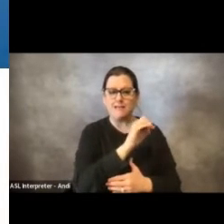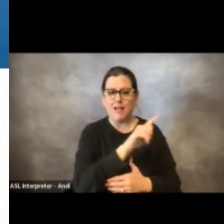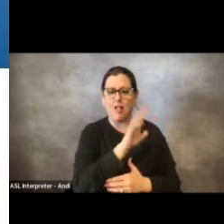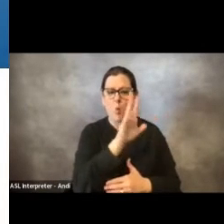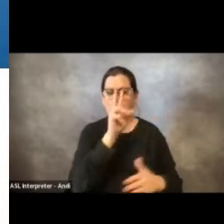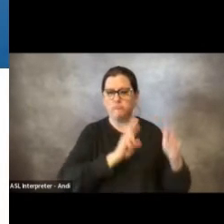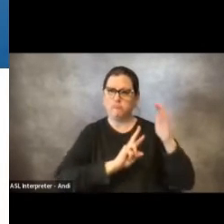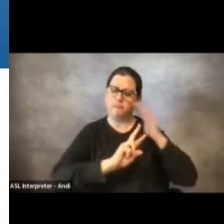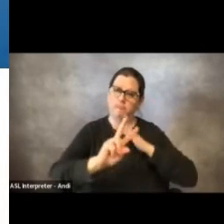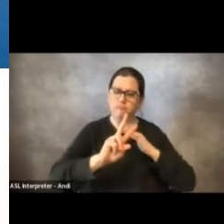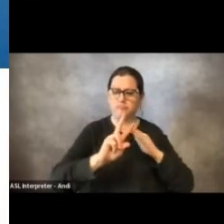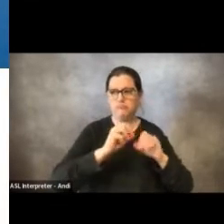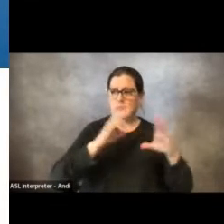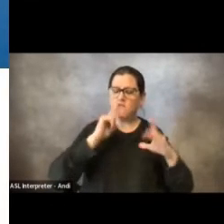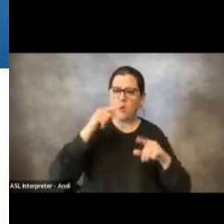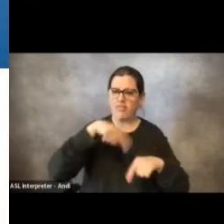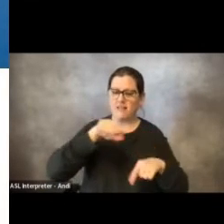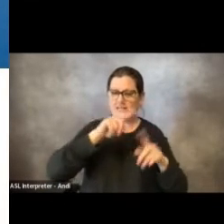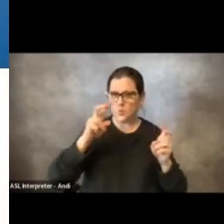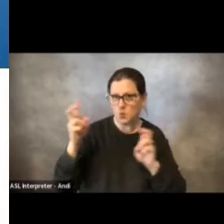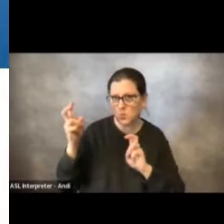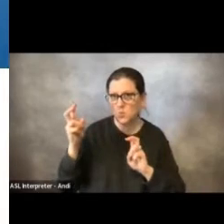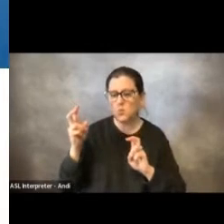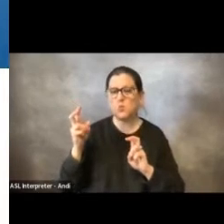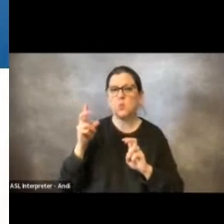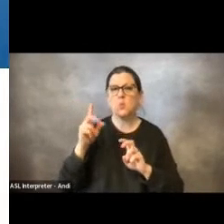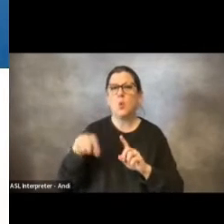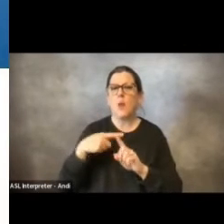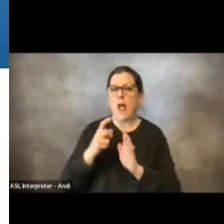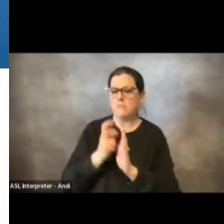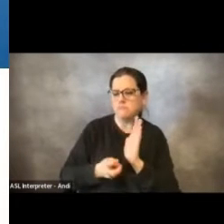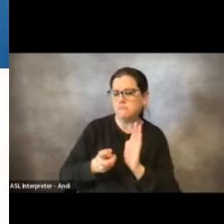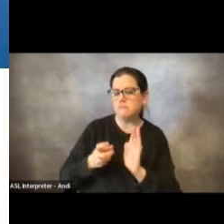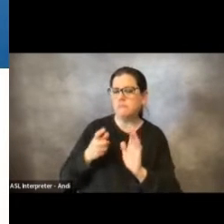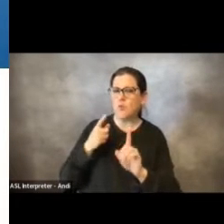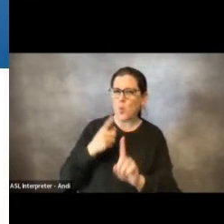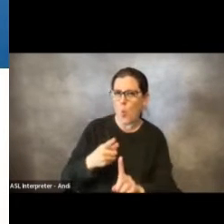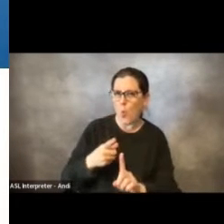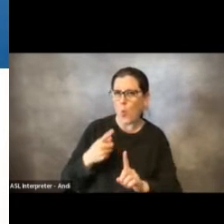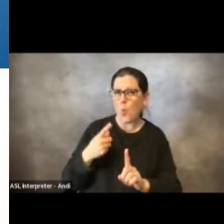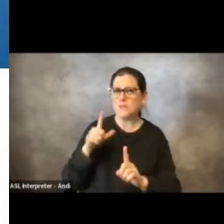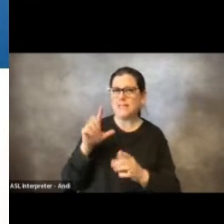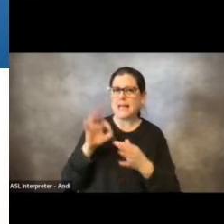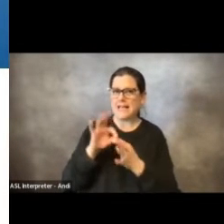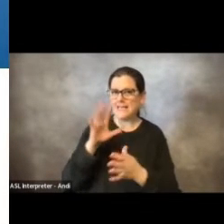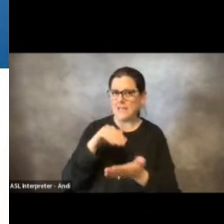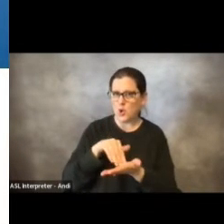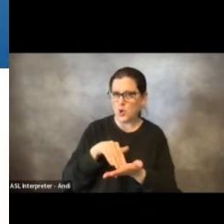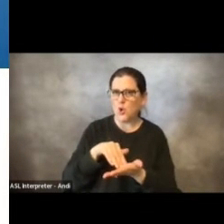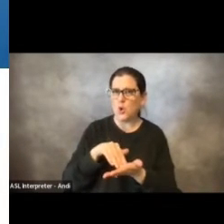on these issues. I think when I get into describing what the goals of the LINK Center are, you'll see how needed it is and